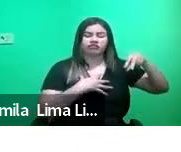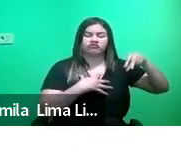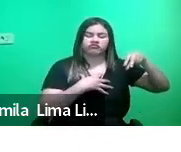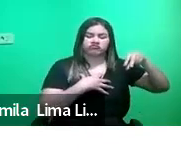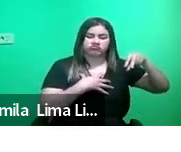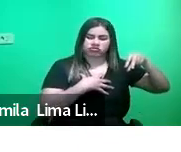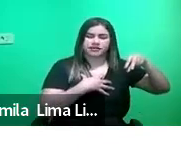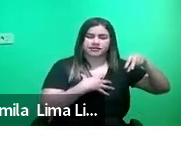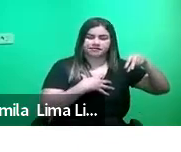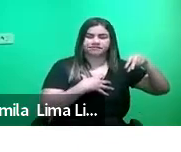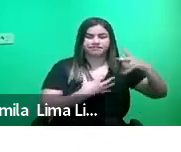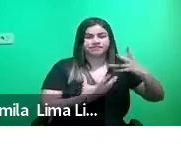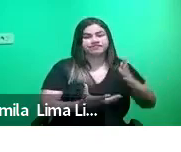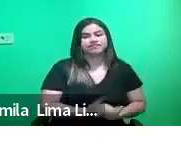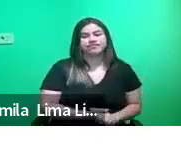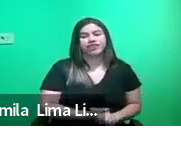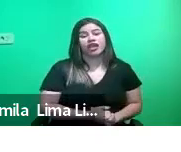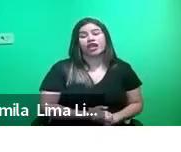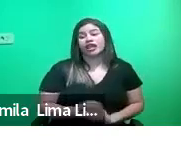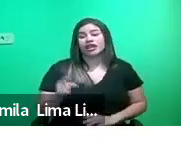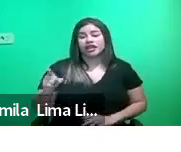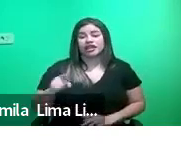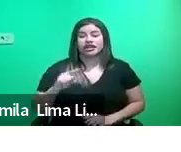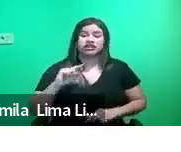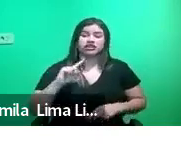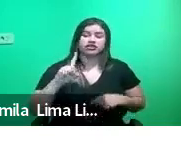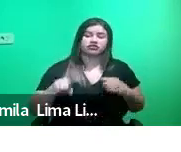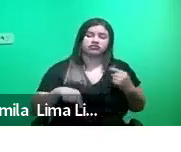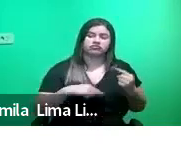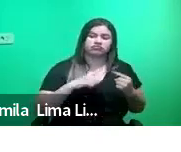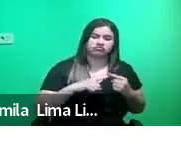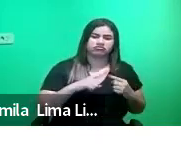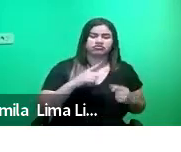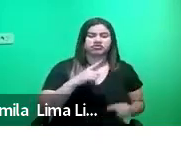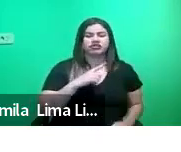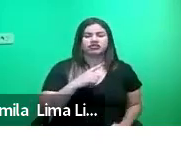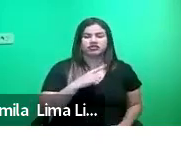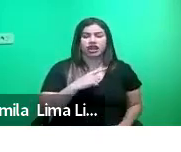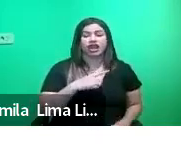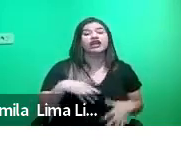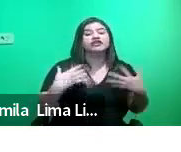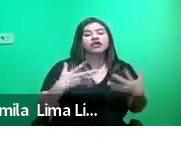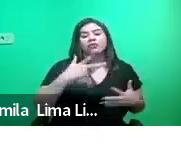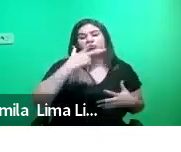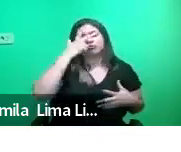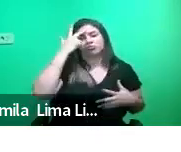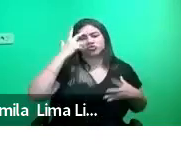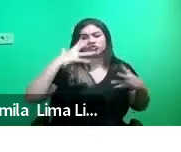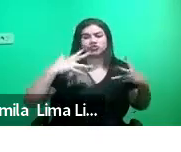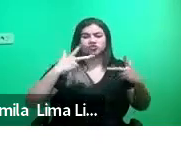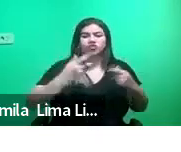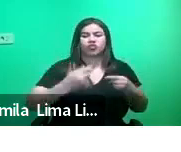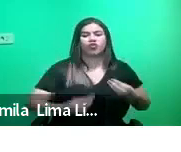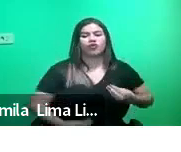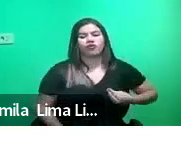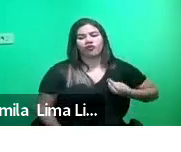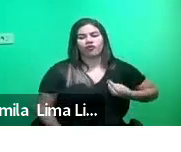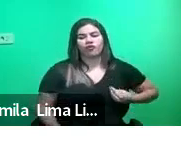, and and then by the people around around the child, The around the child, The pointing gesture most likely begins begins to indicate by begins to indicate by movement